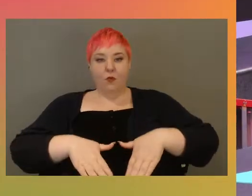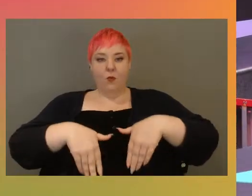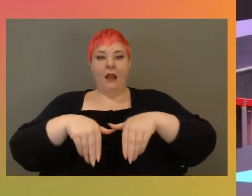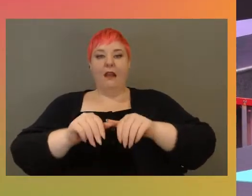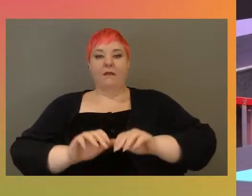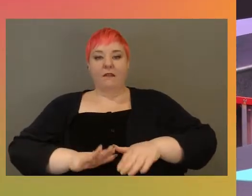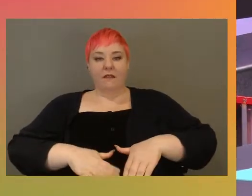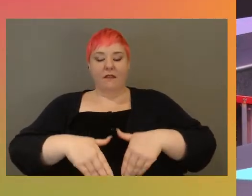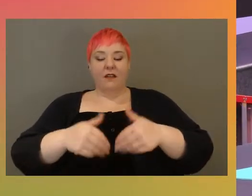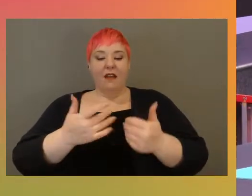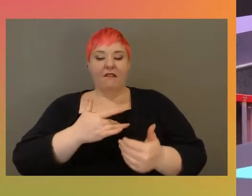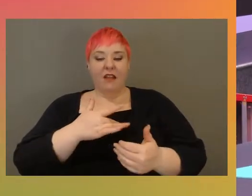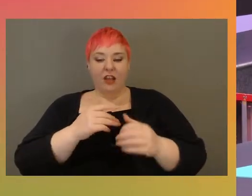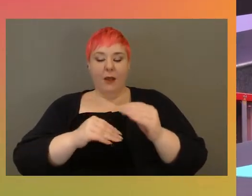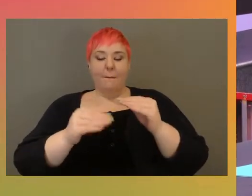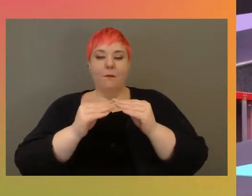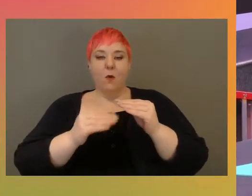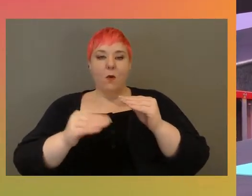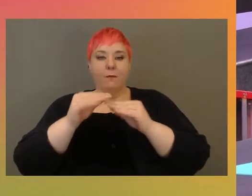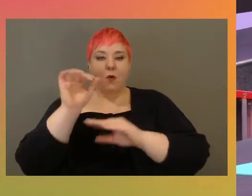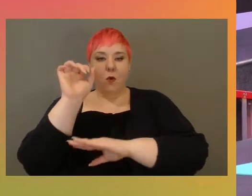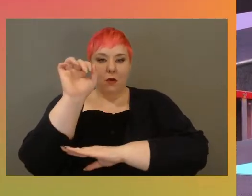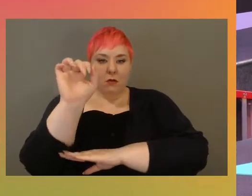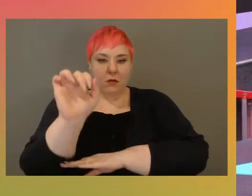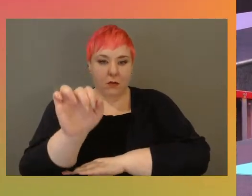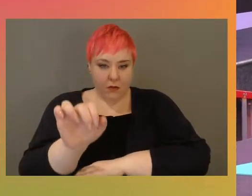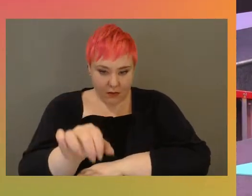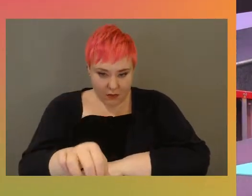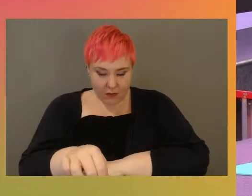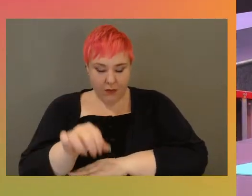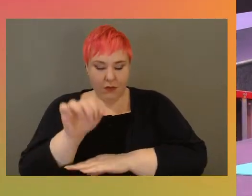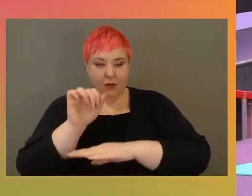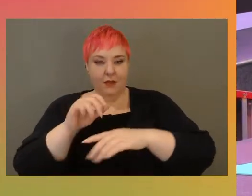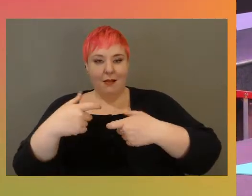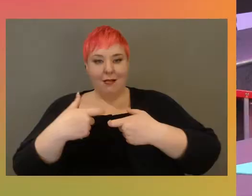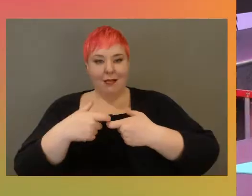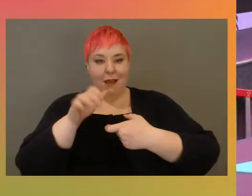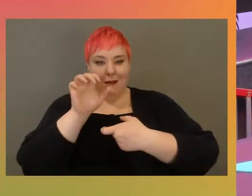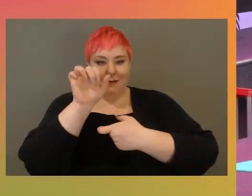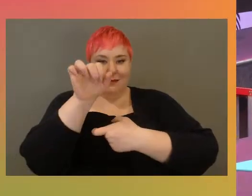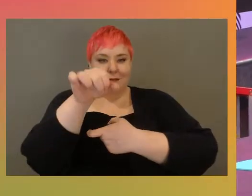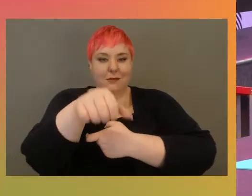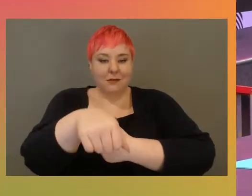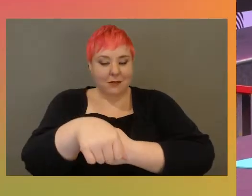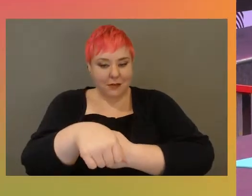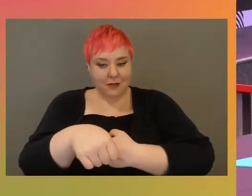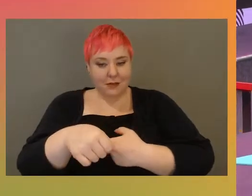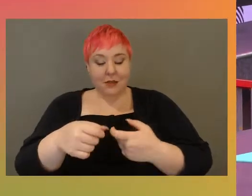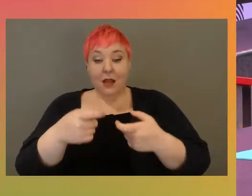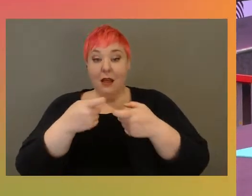WAVE. KEEP WAVING THE BELLY AND FEEL